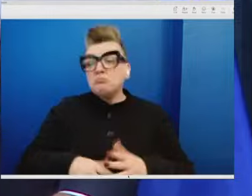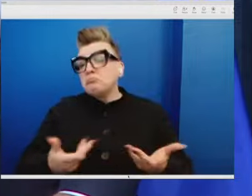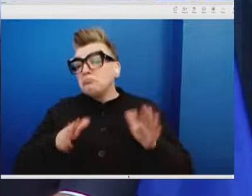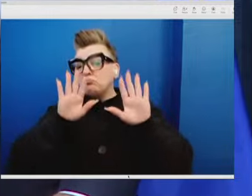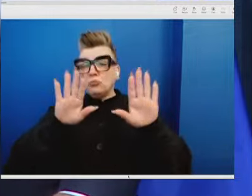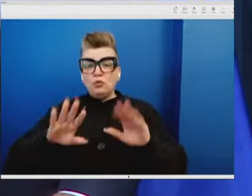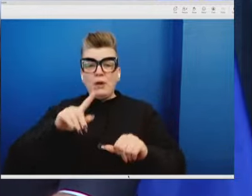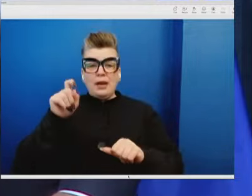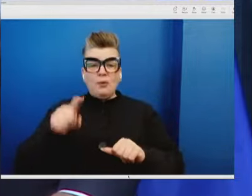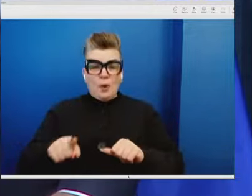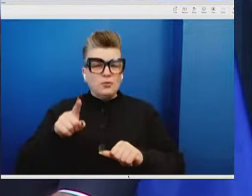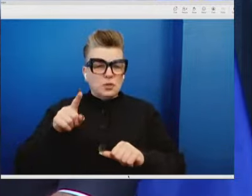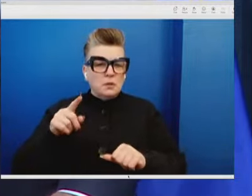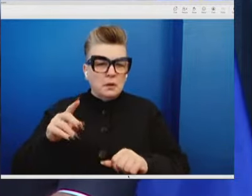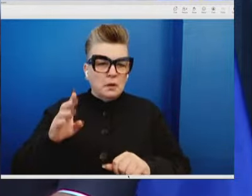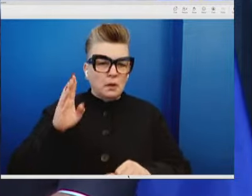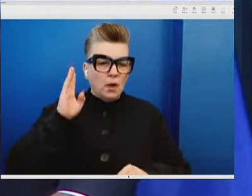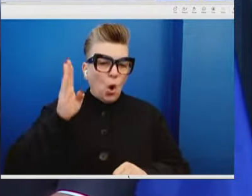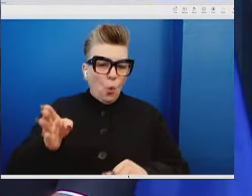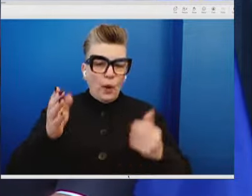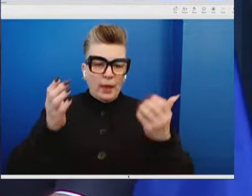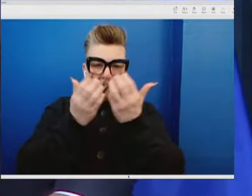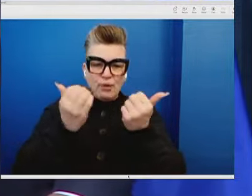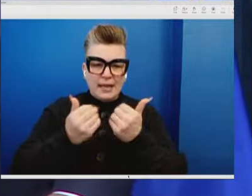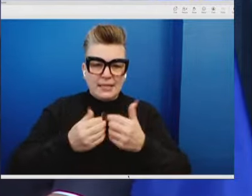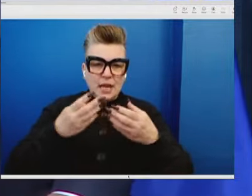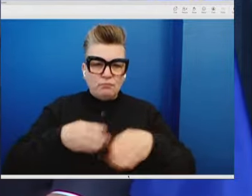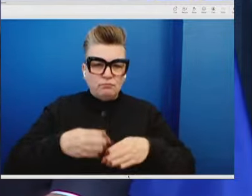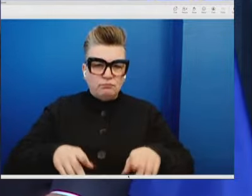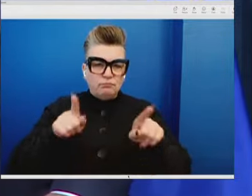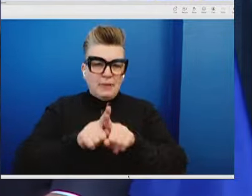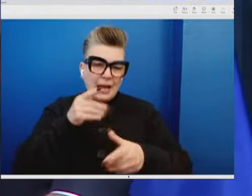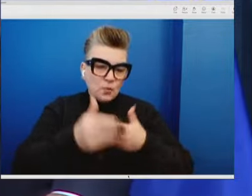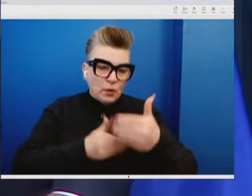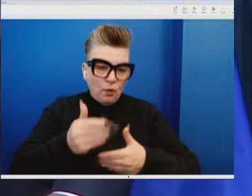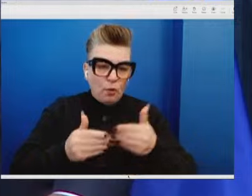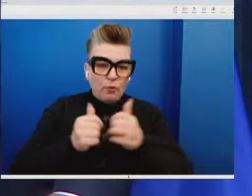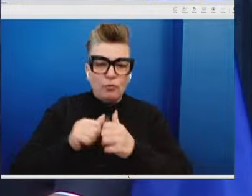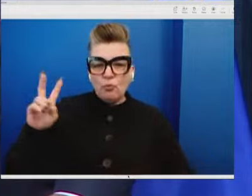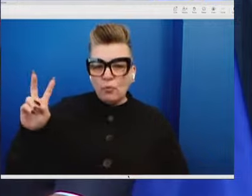because we can do it as we go through with the vendors and each state as they come through.